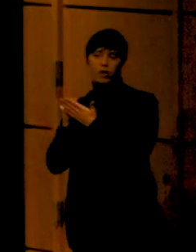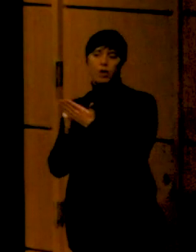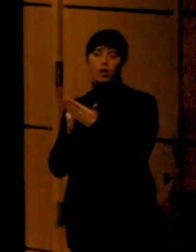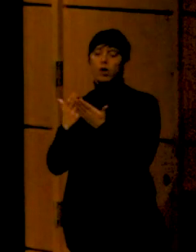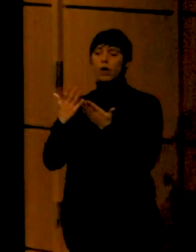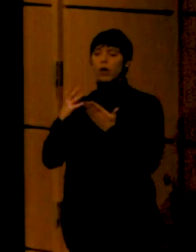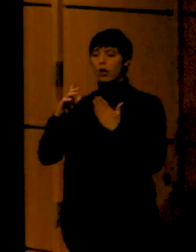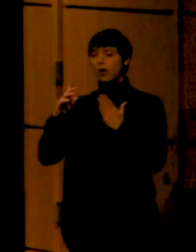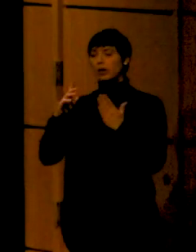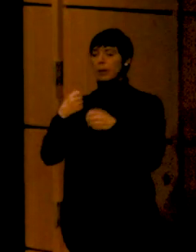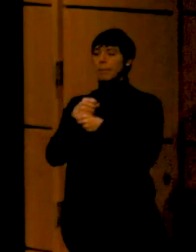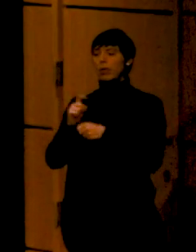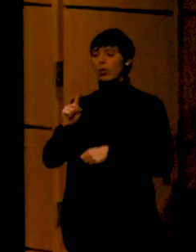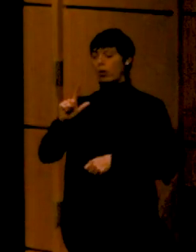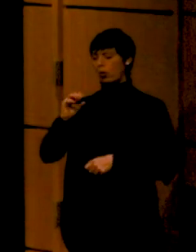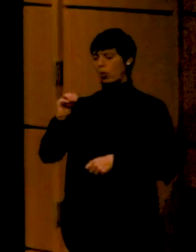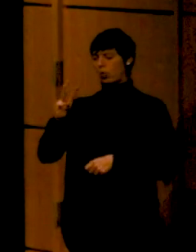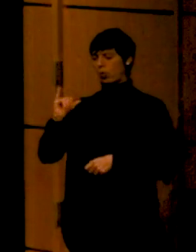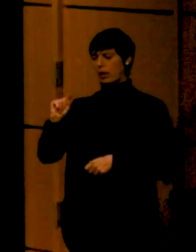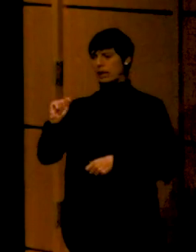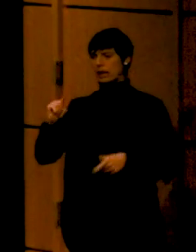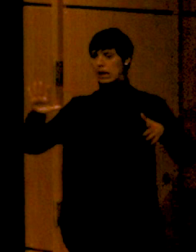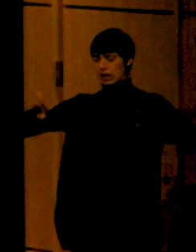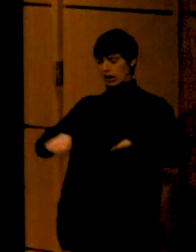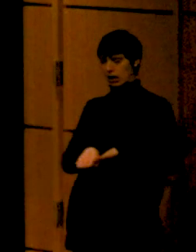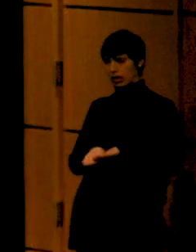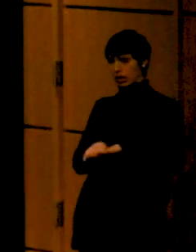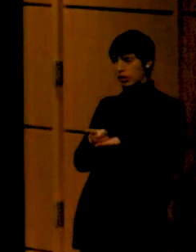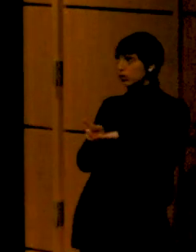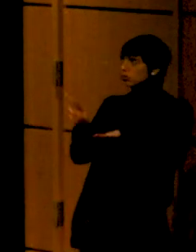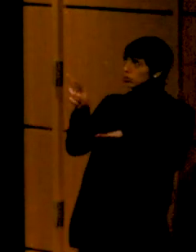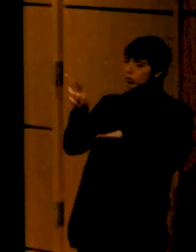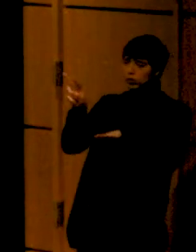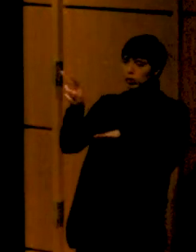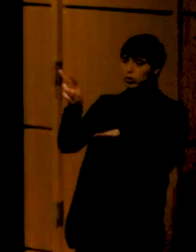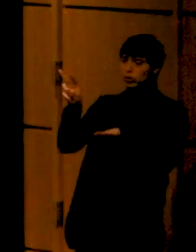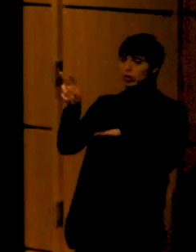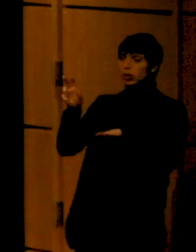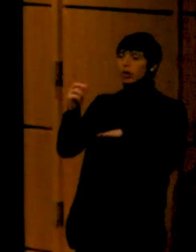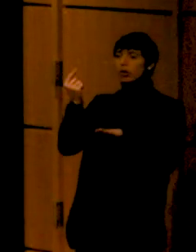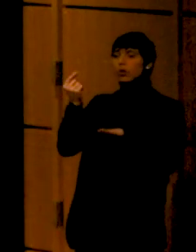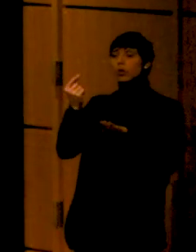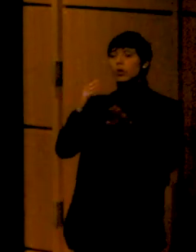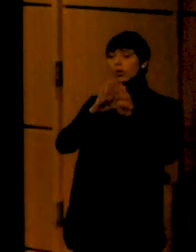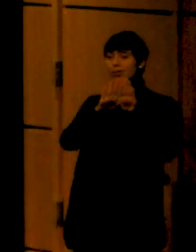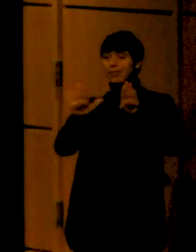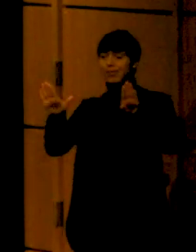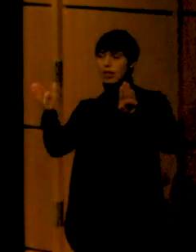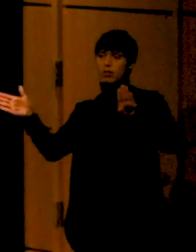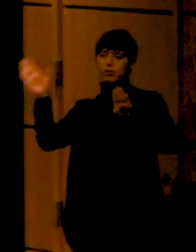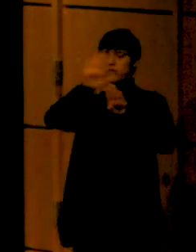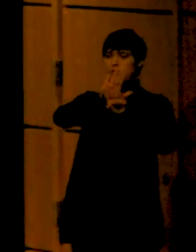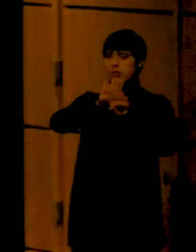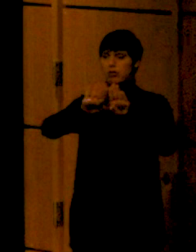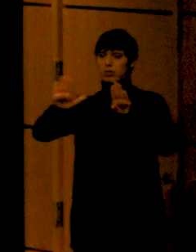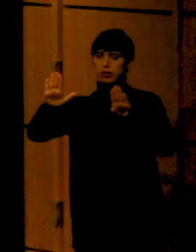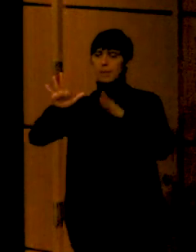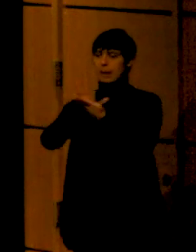just adjacent, and over it, he has applied gumpy paper and molded it into this shape.